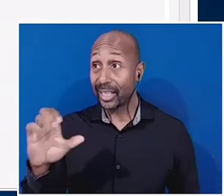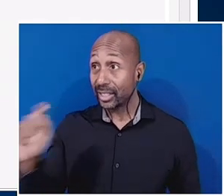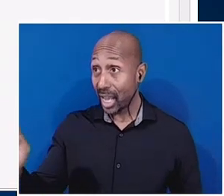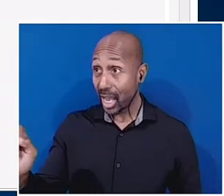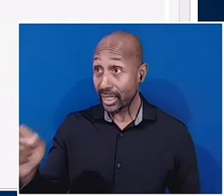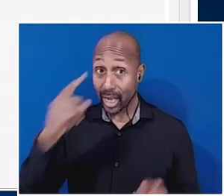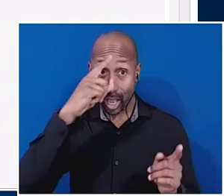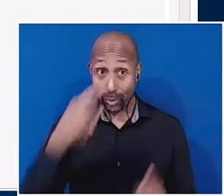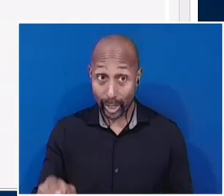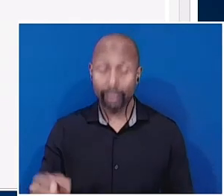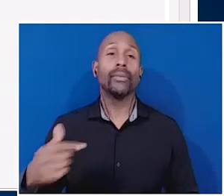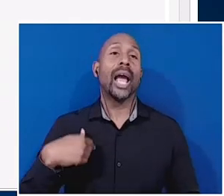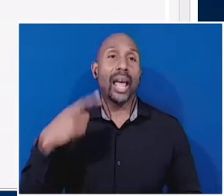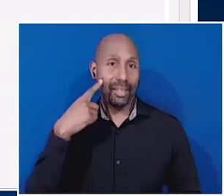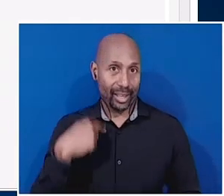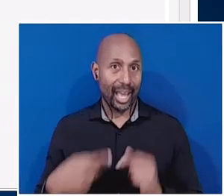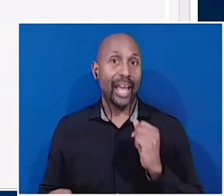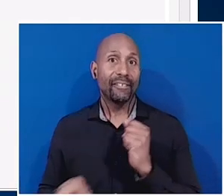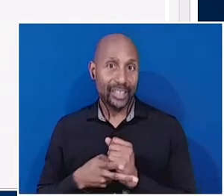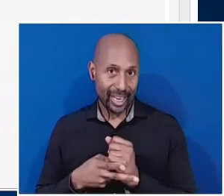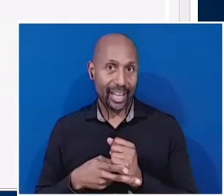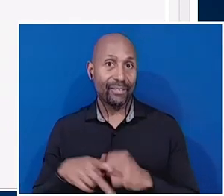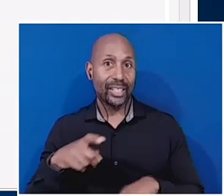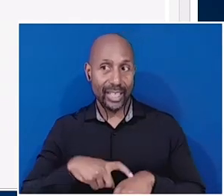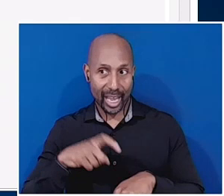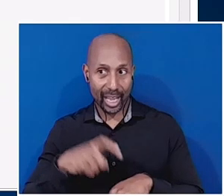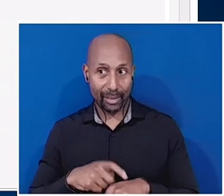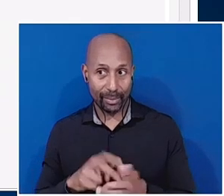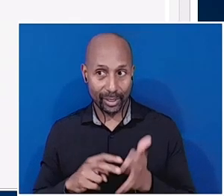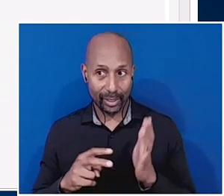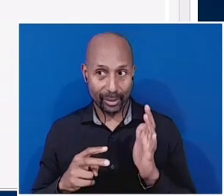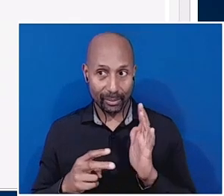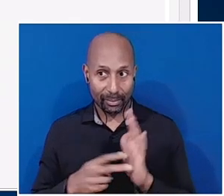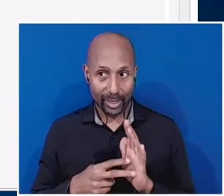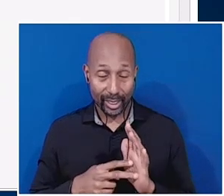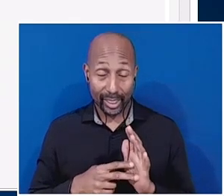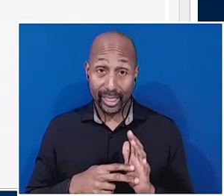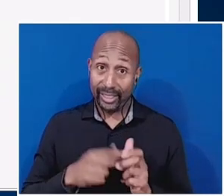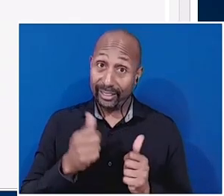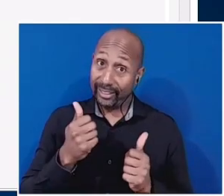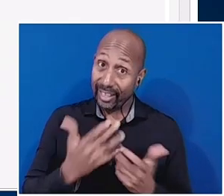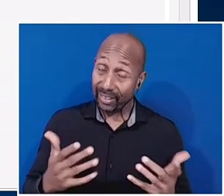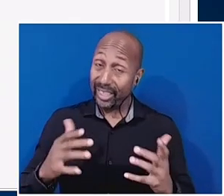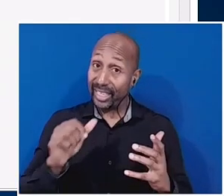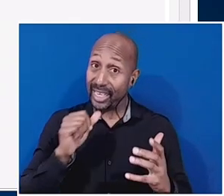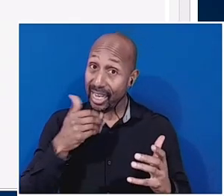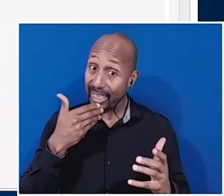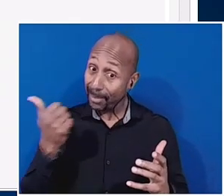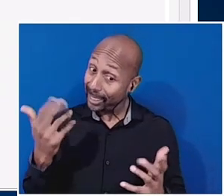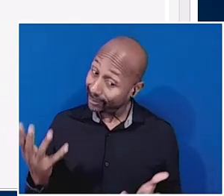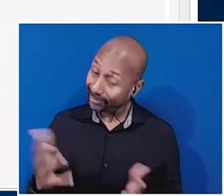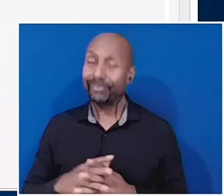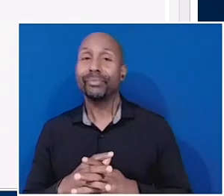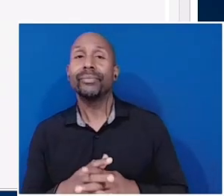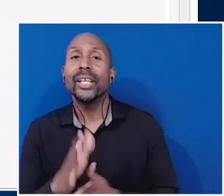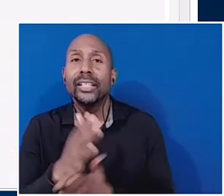And all is not a very good basis here. There are some triggers. People should be aware that when an